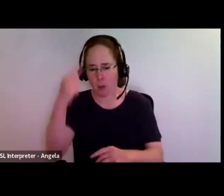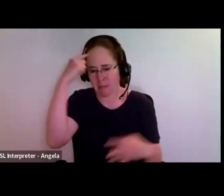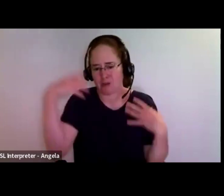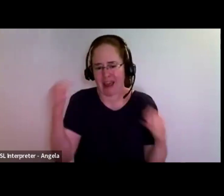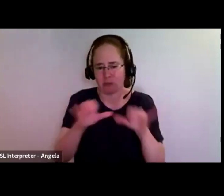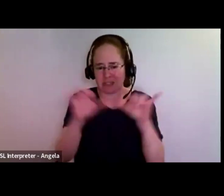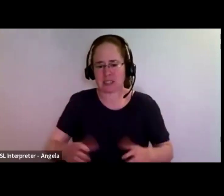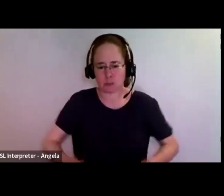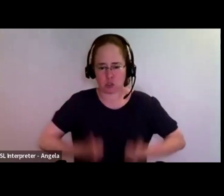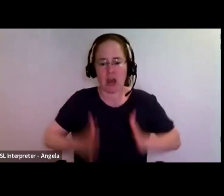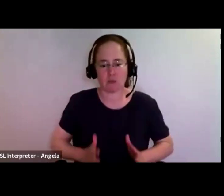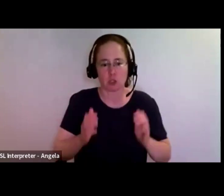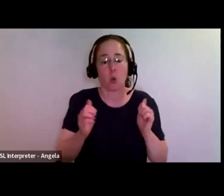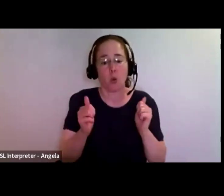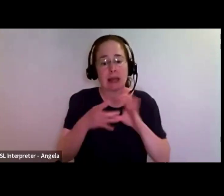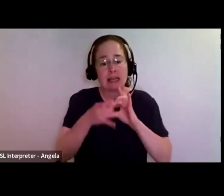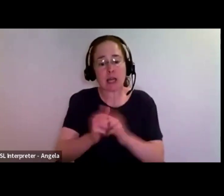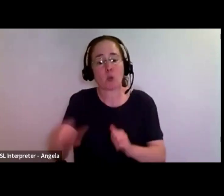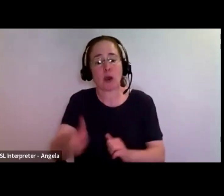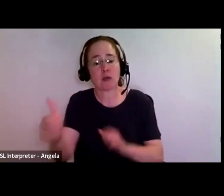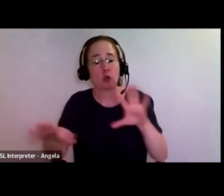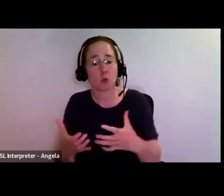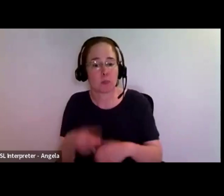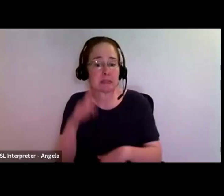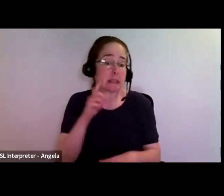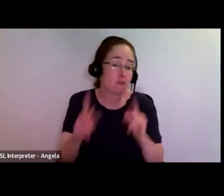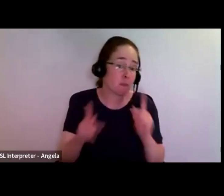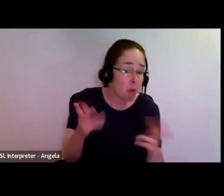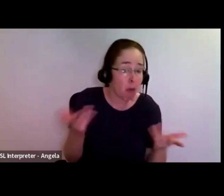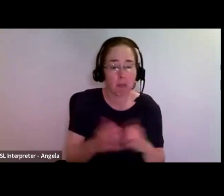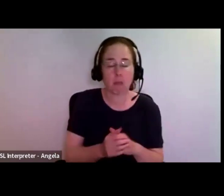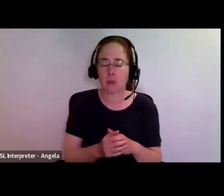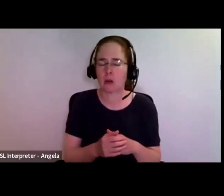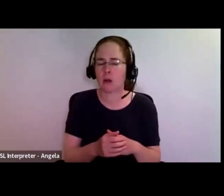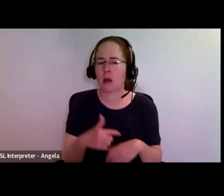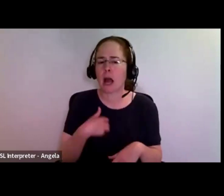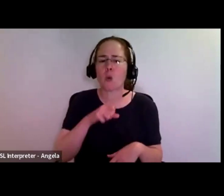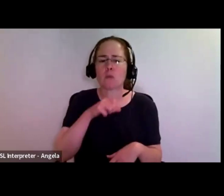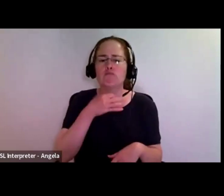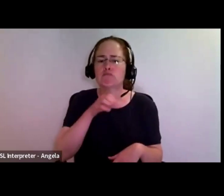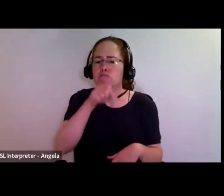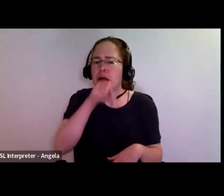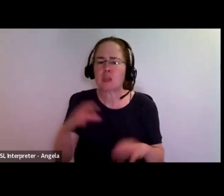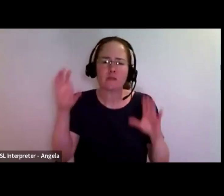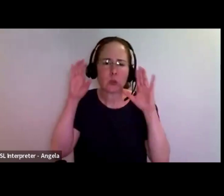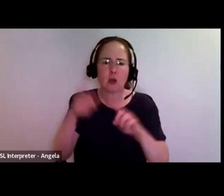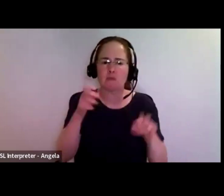survivors, with other groups, with deaf people and and I'd love to hear from from our panelists, if anyone would like